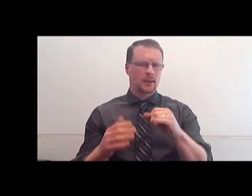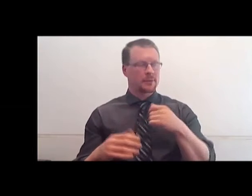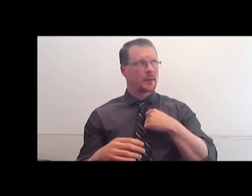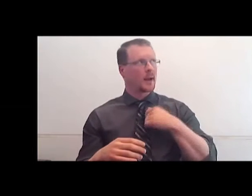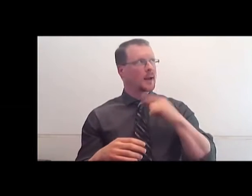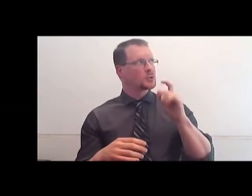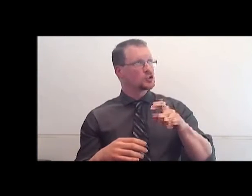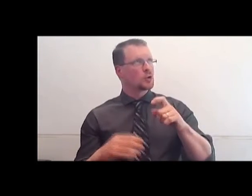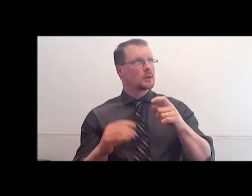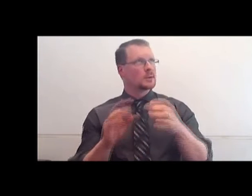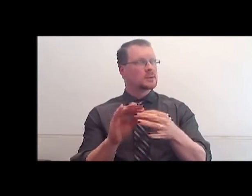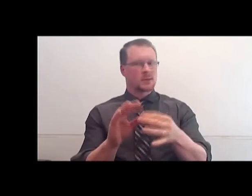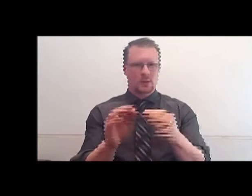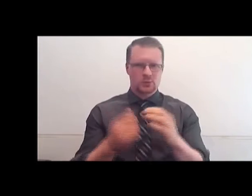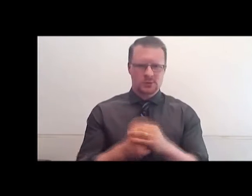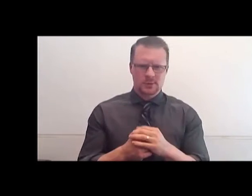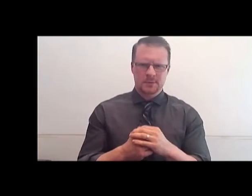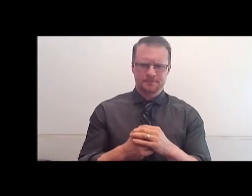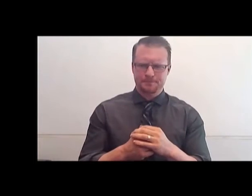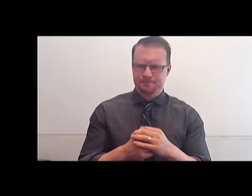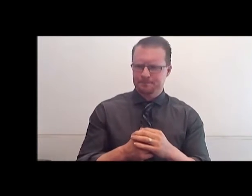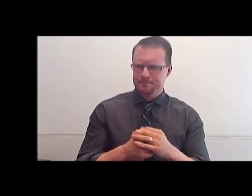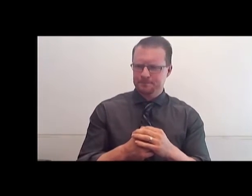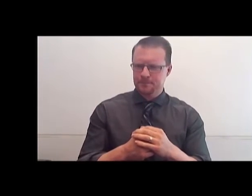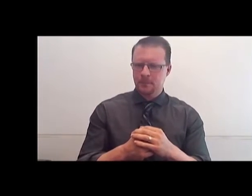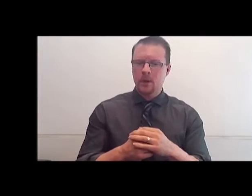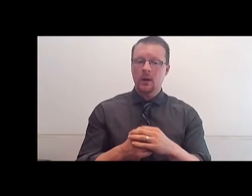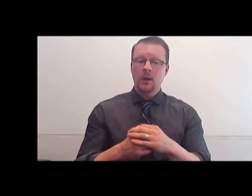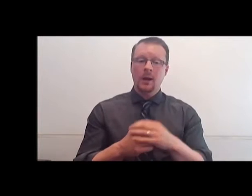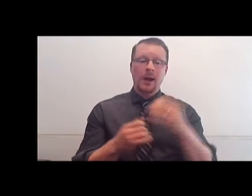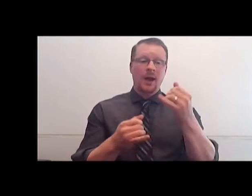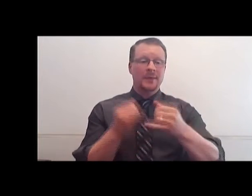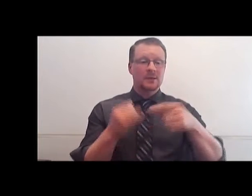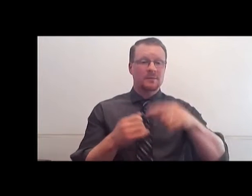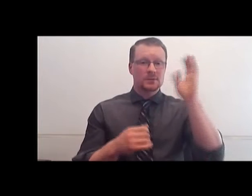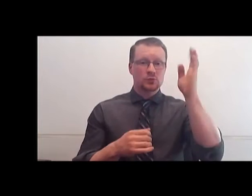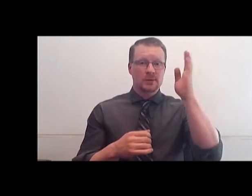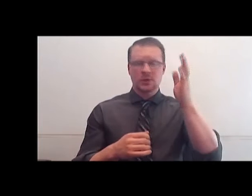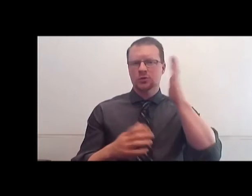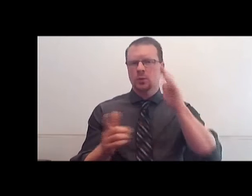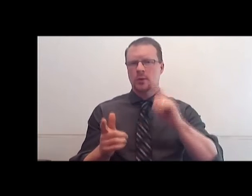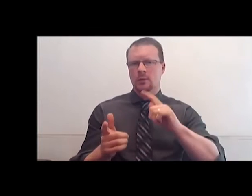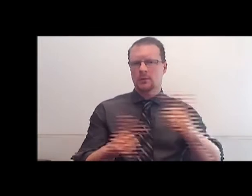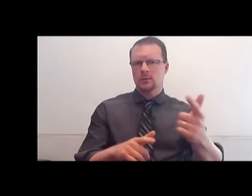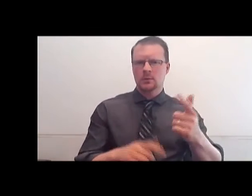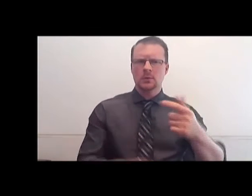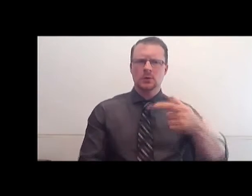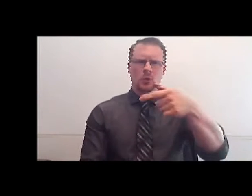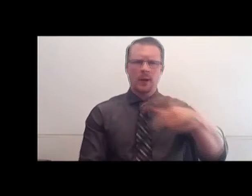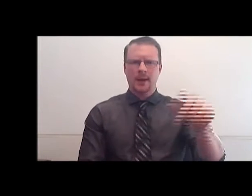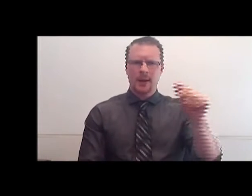And there are several other aspects of my excuse me, my identity that impact this presentation as well.